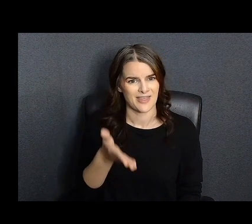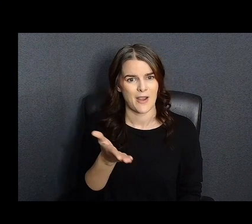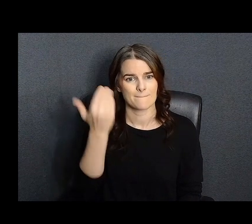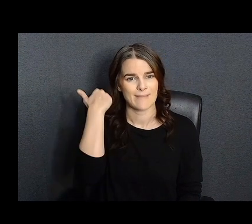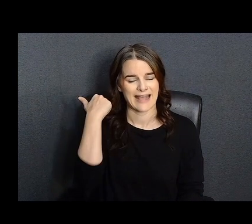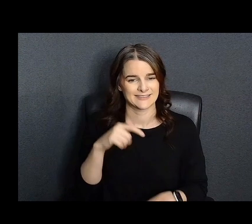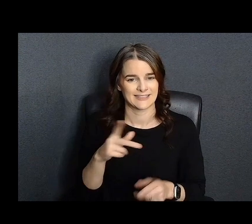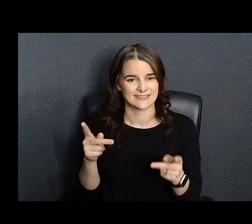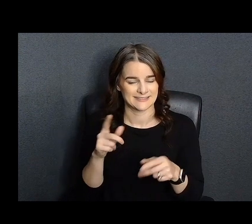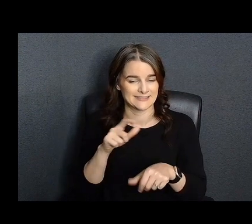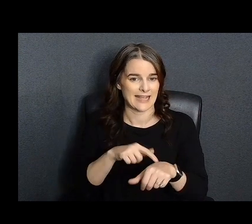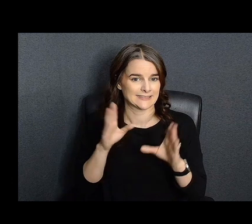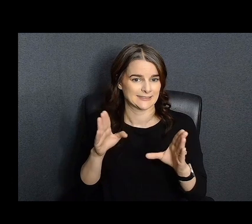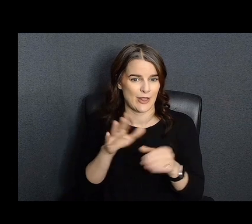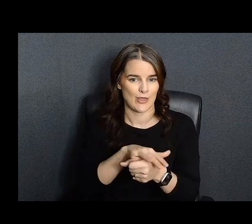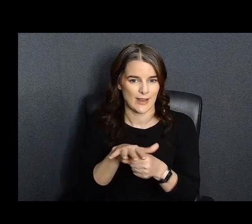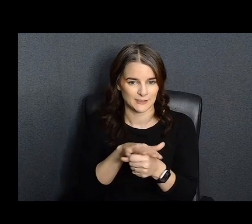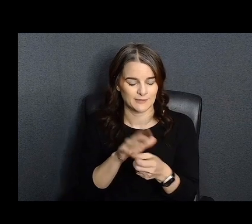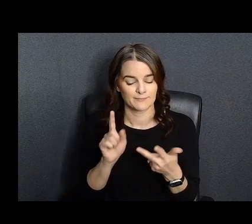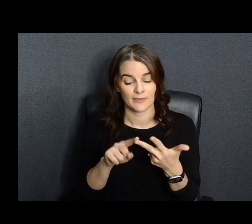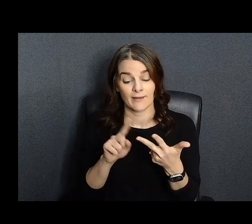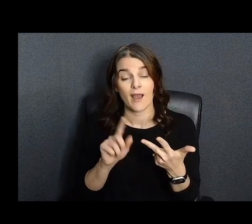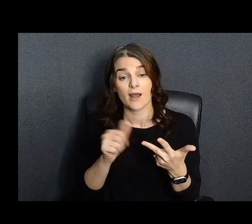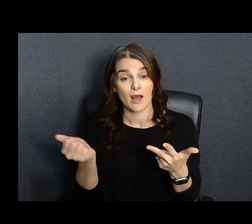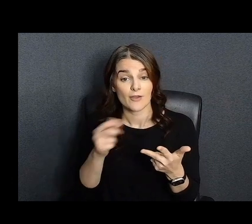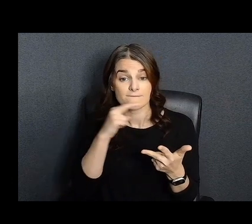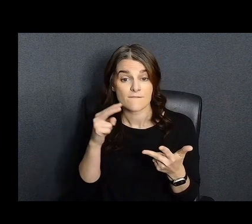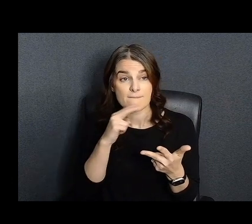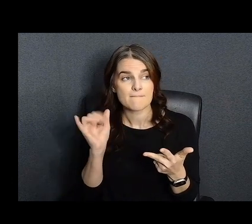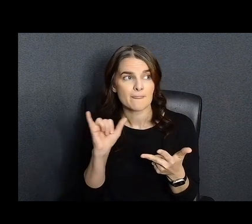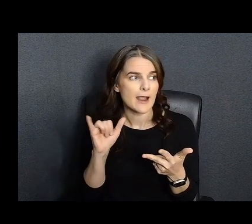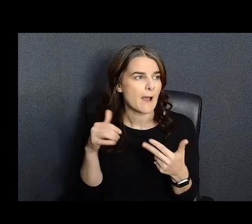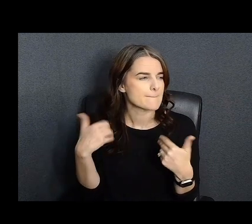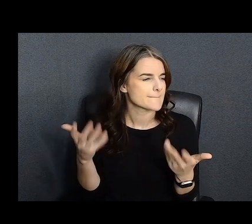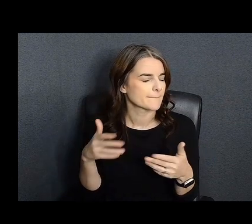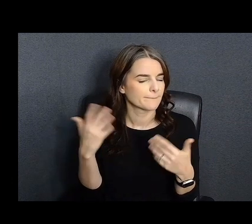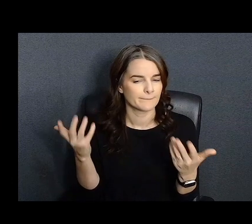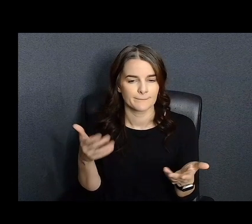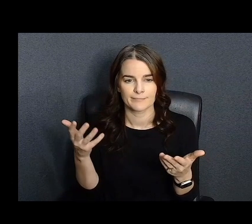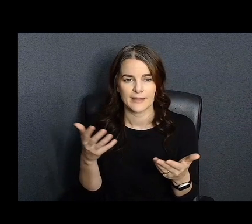Now, if I'm looking at another verb like, let's say, eat.